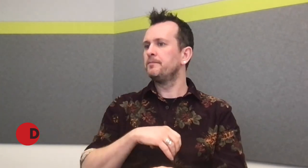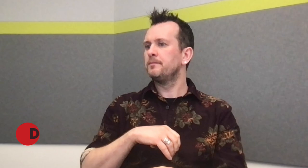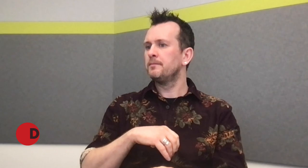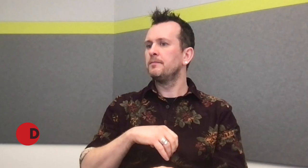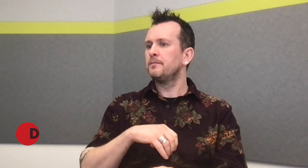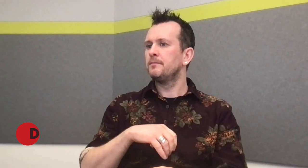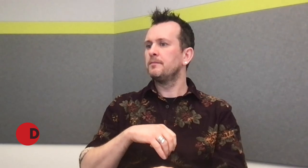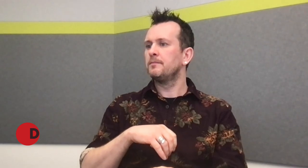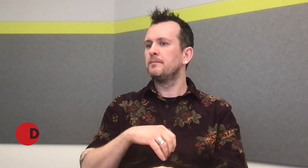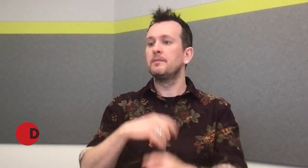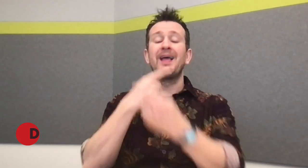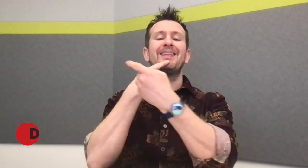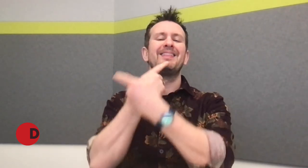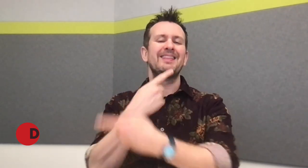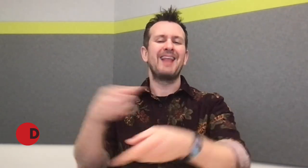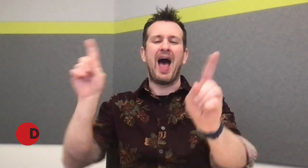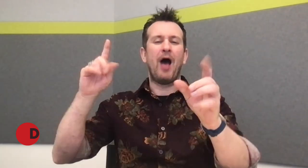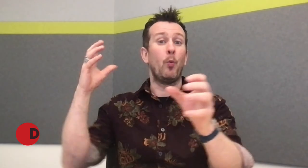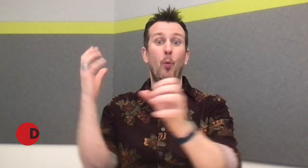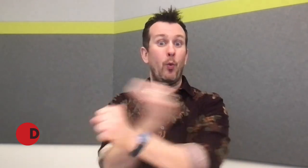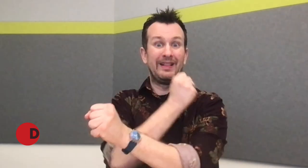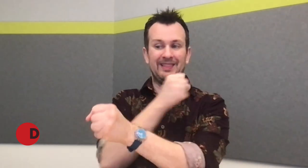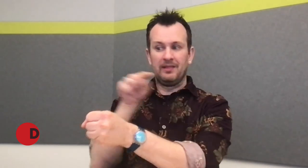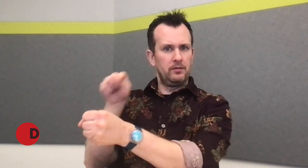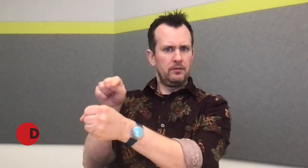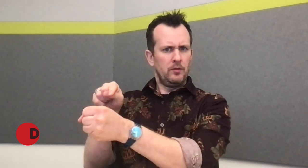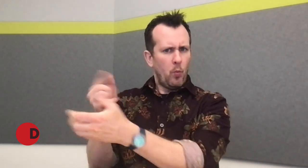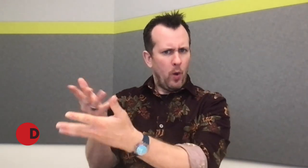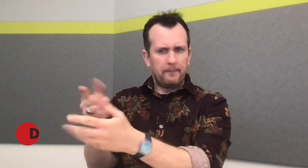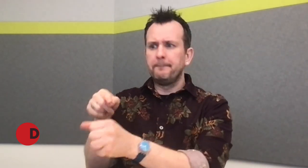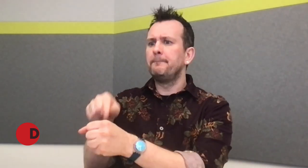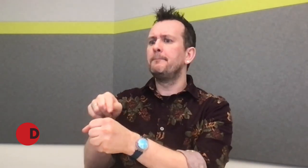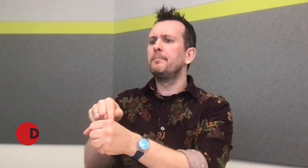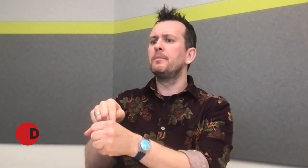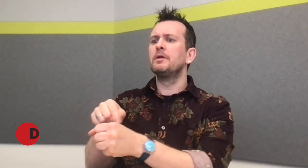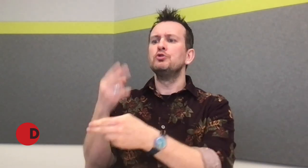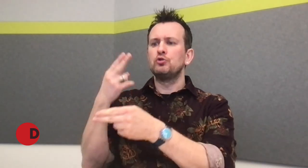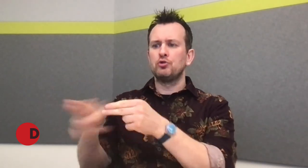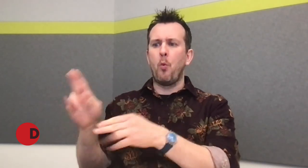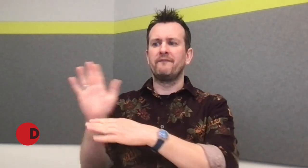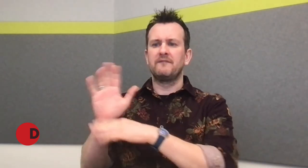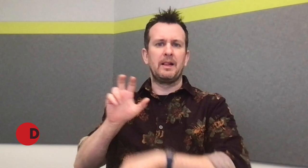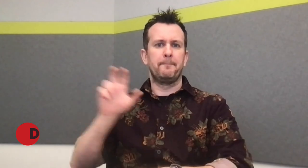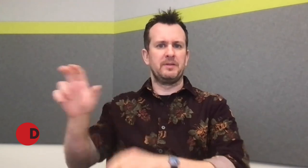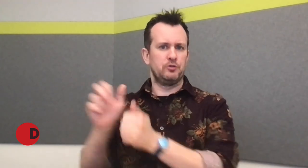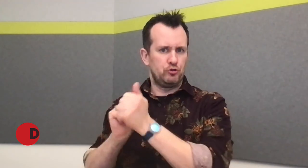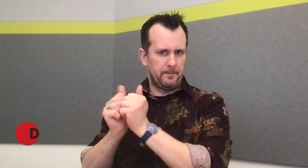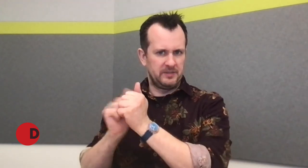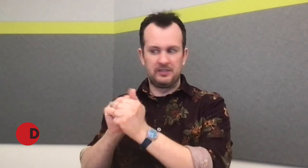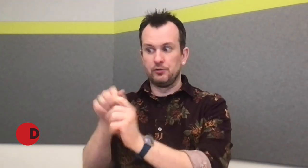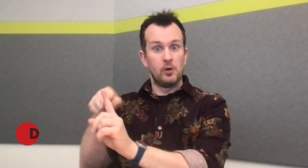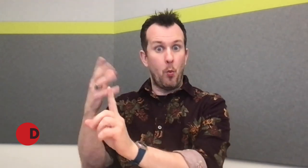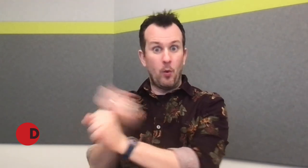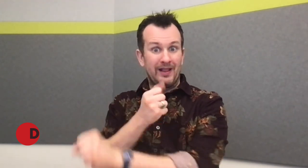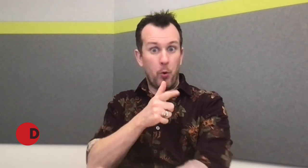competition will be announced there. After that there